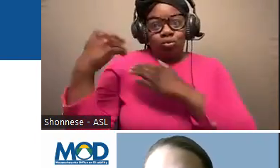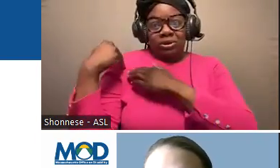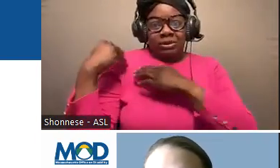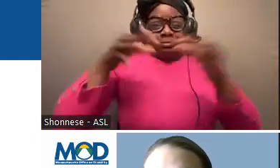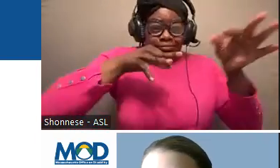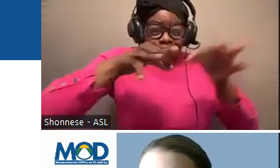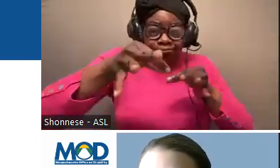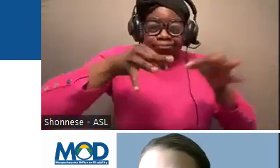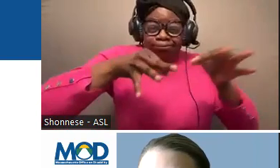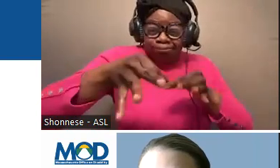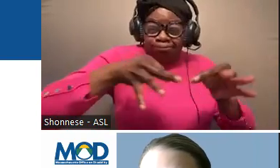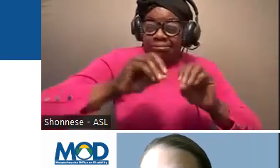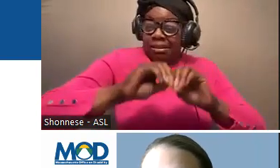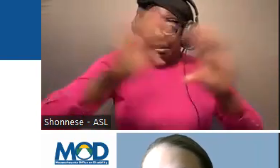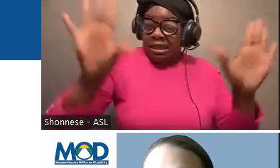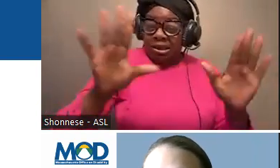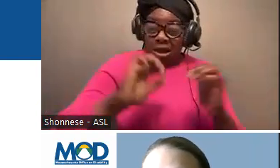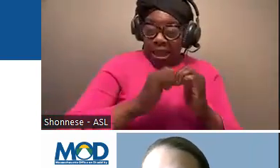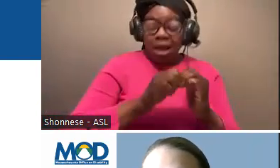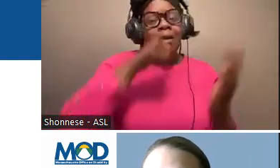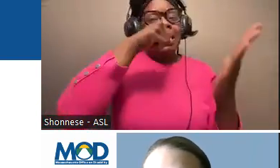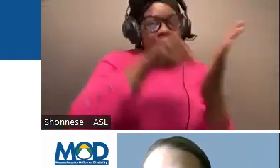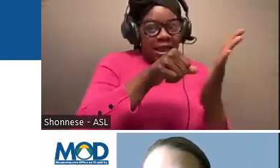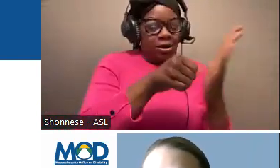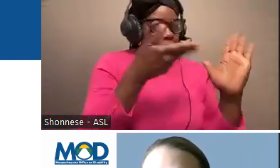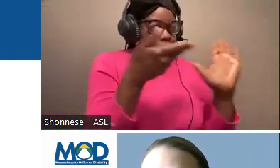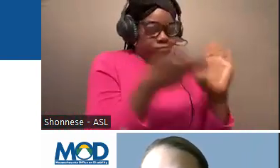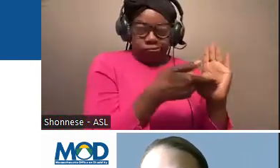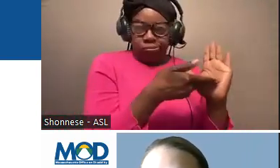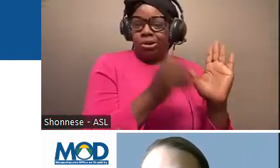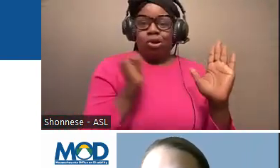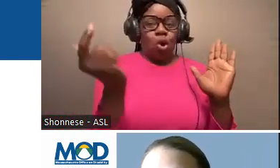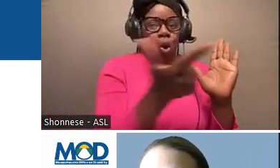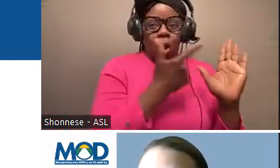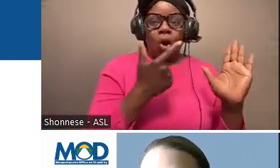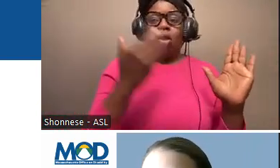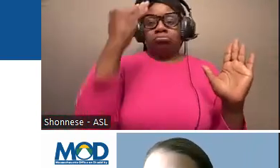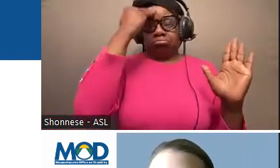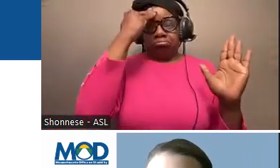so that everyone is on the same page and if, you know, if there's a question,